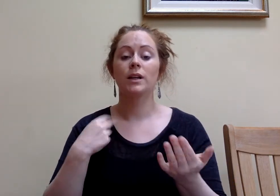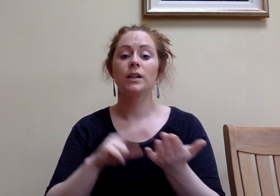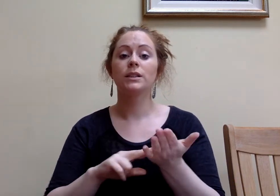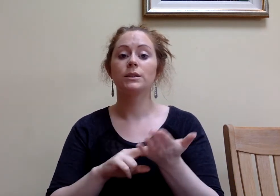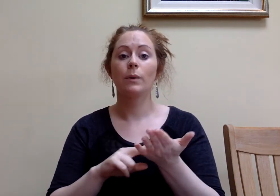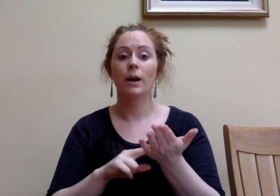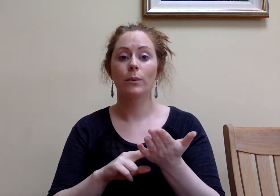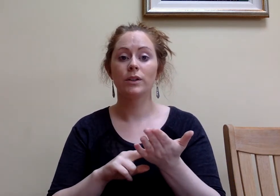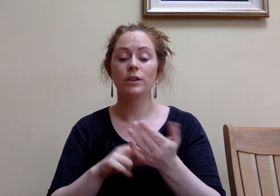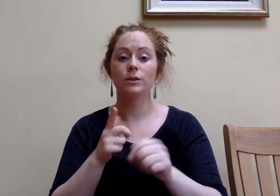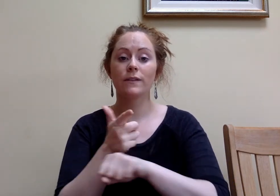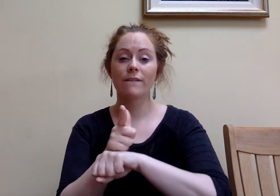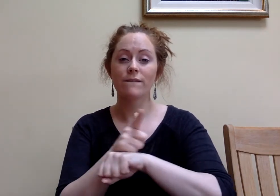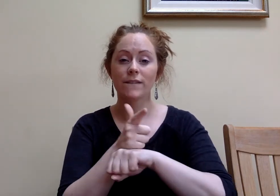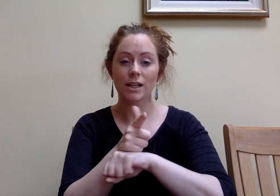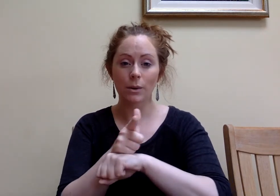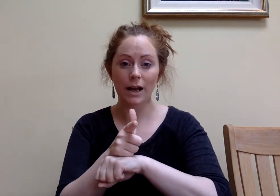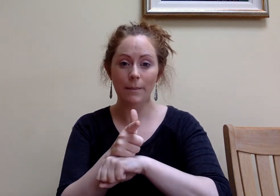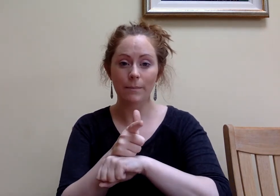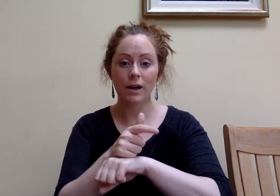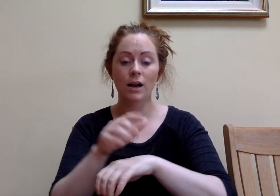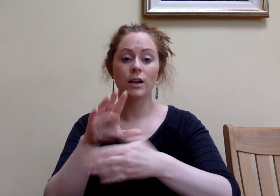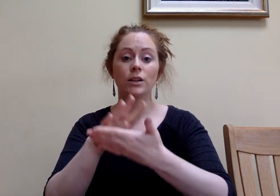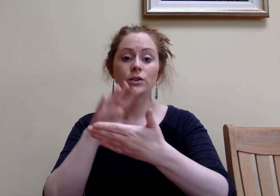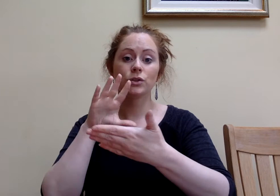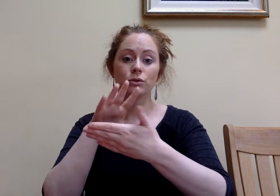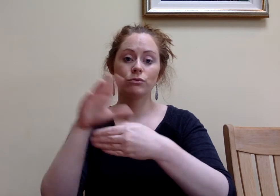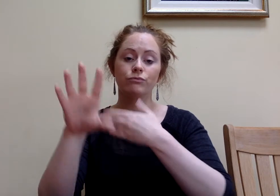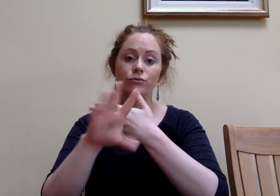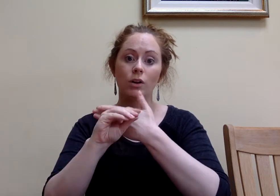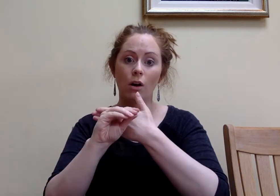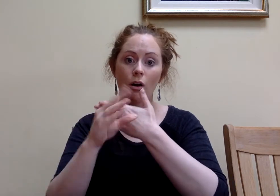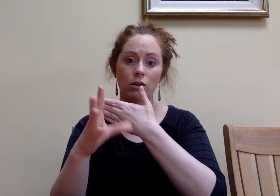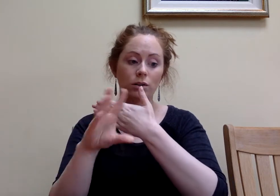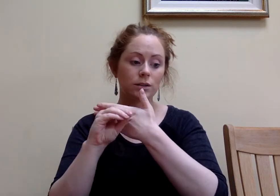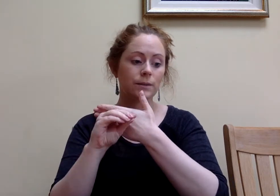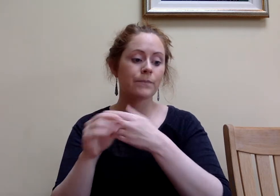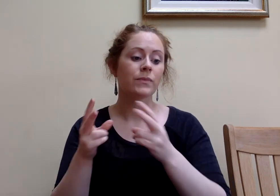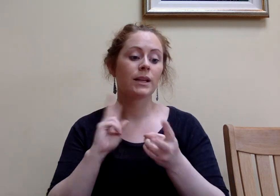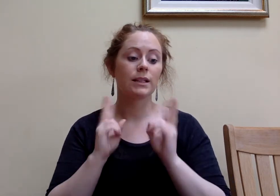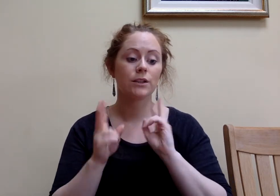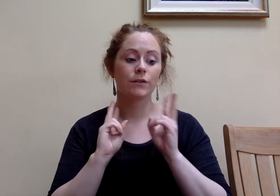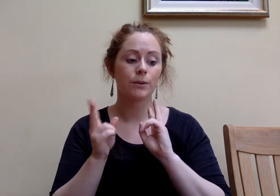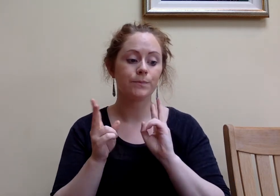I will use a video camera to record the interview.